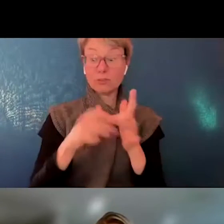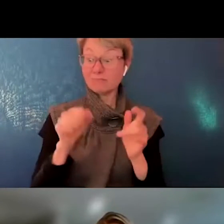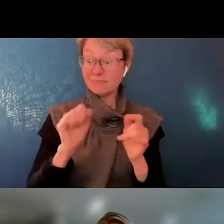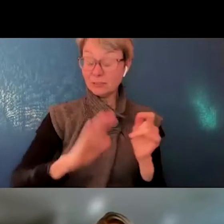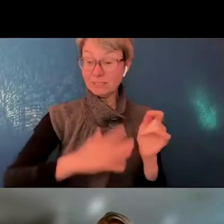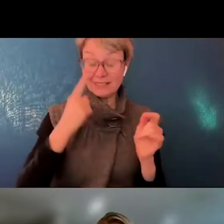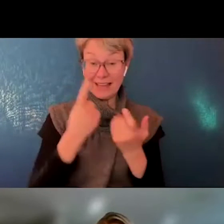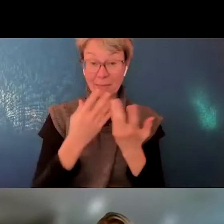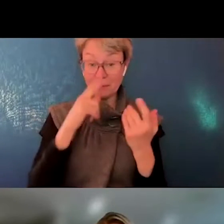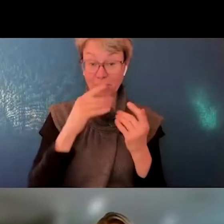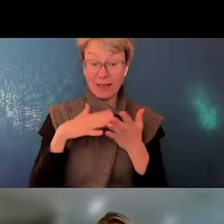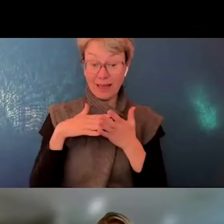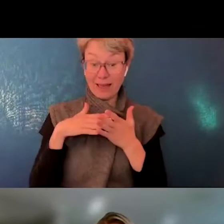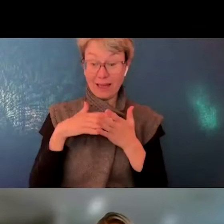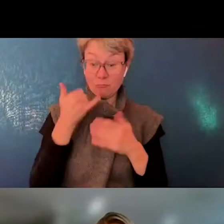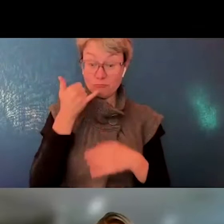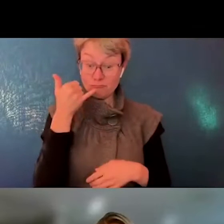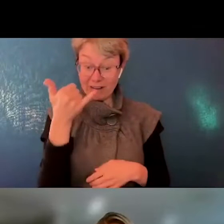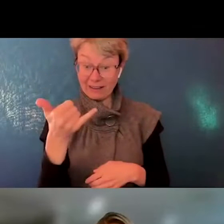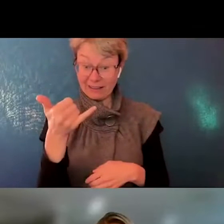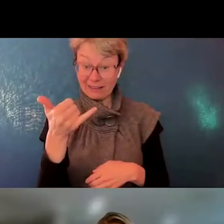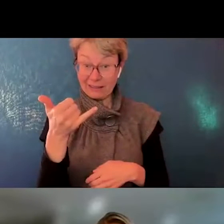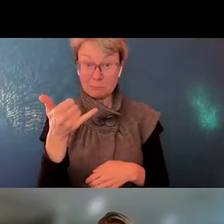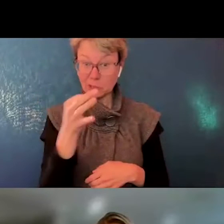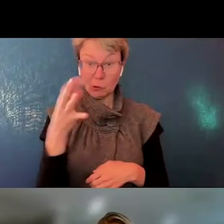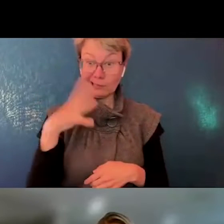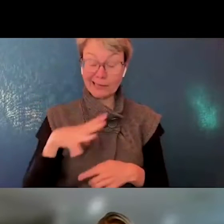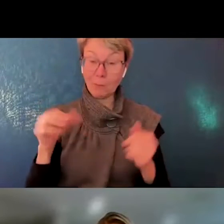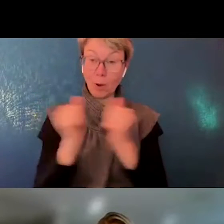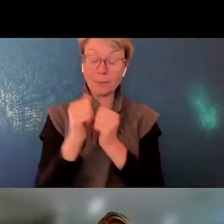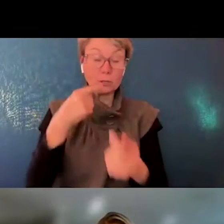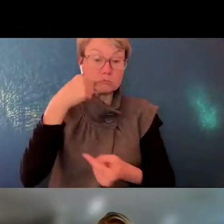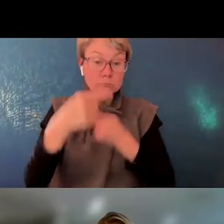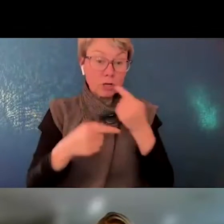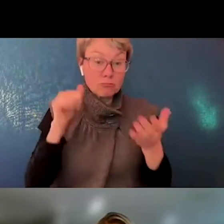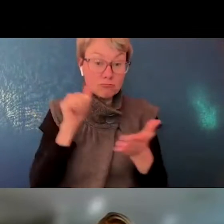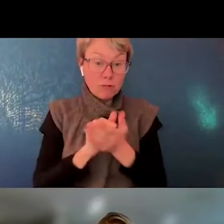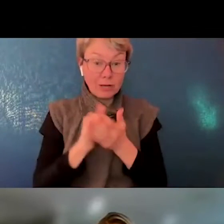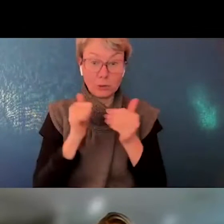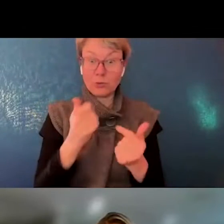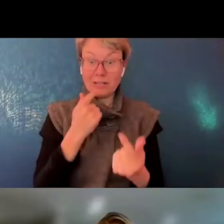and never have to actually go that far um because obviously you provide really good um information